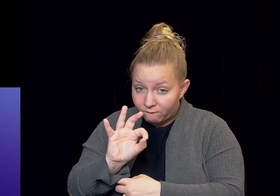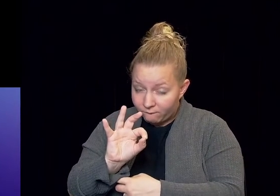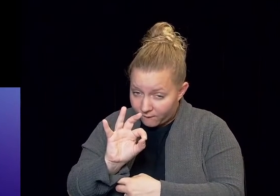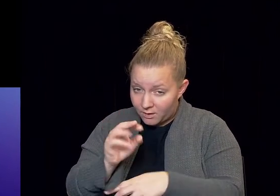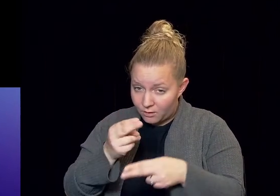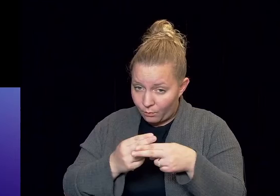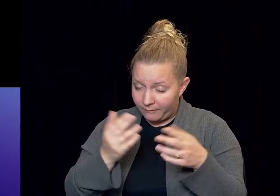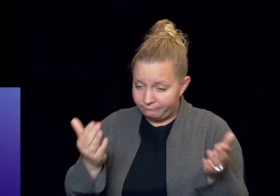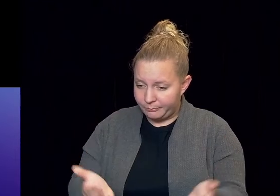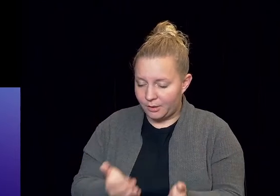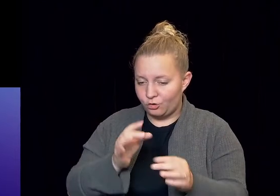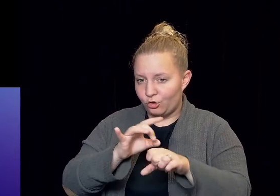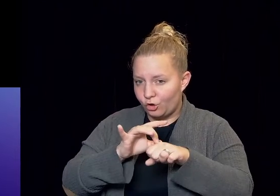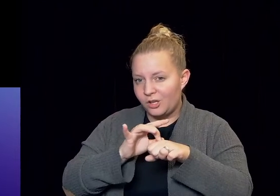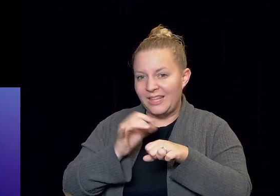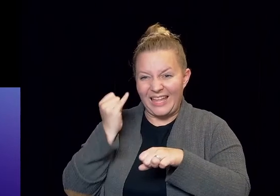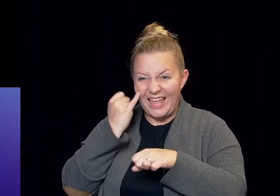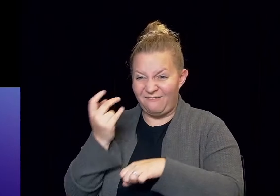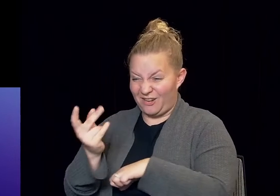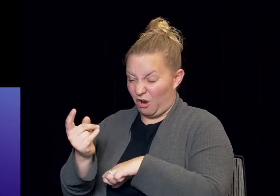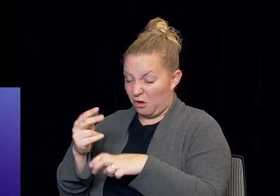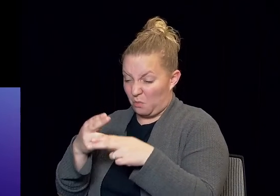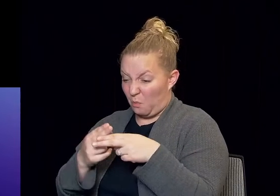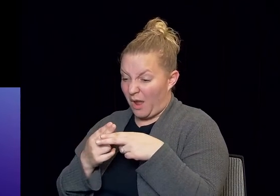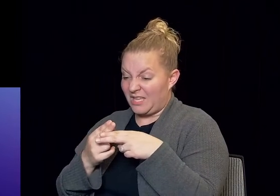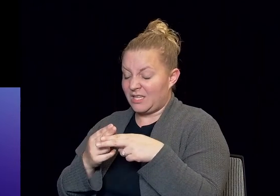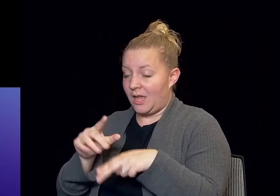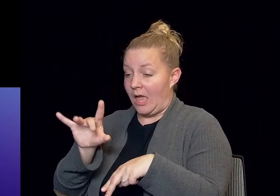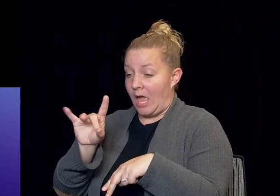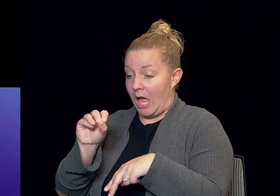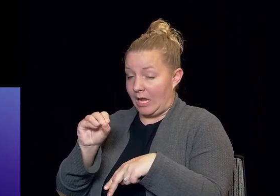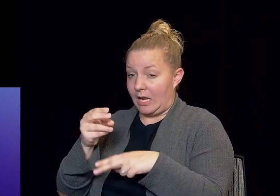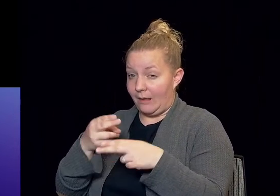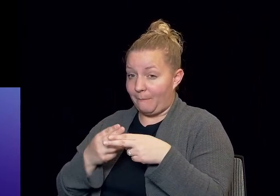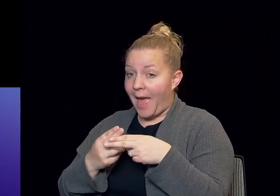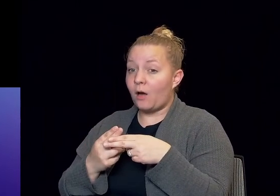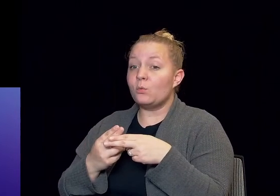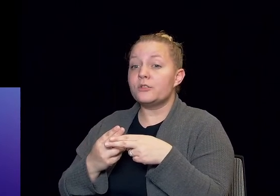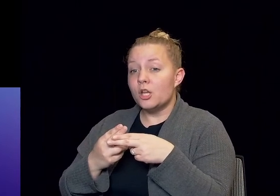therefore, if this dog weighs 80 pounds the word "of" represents multiplication. So, whenever you see